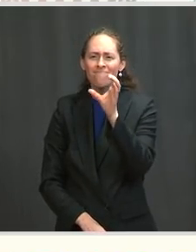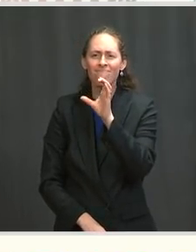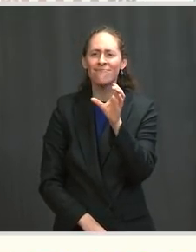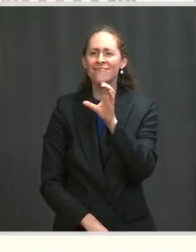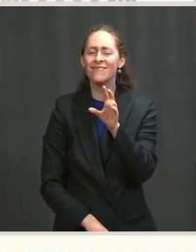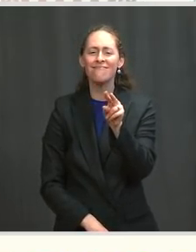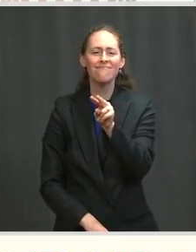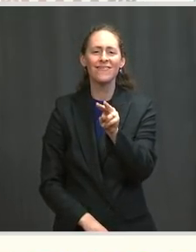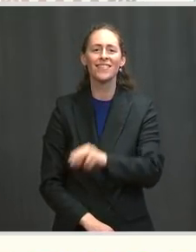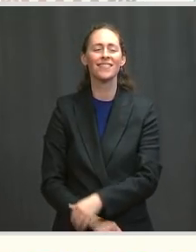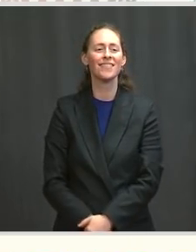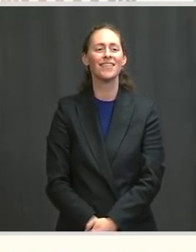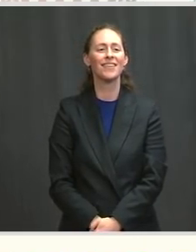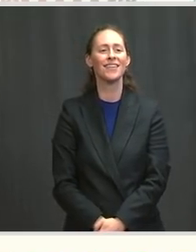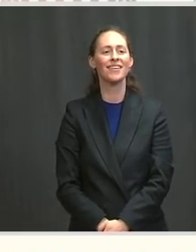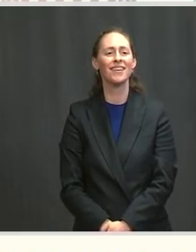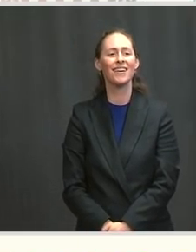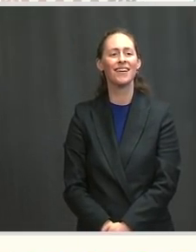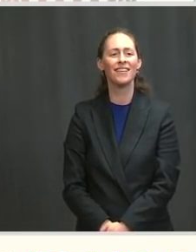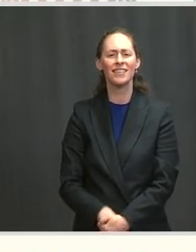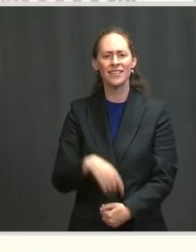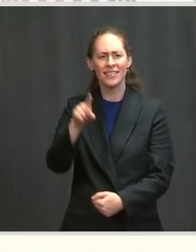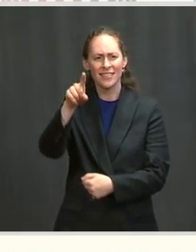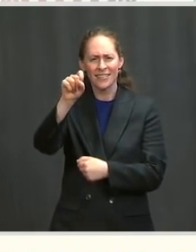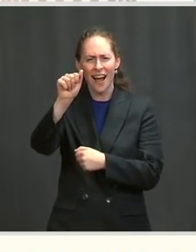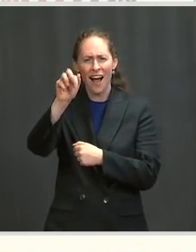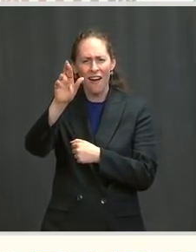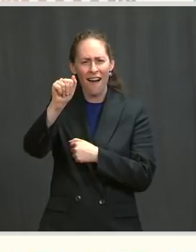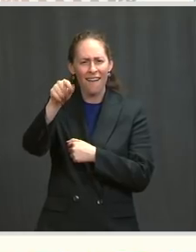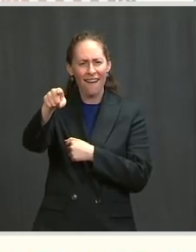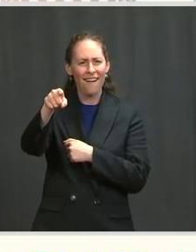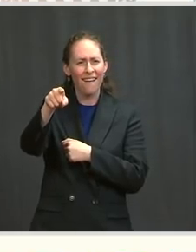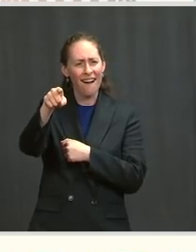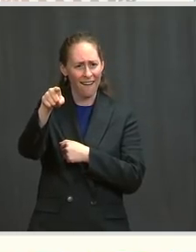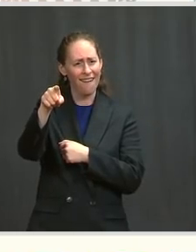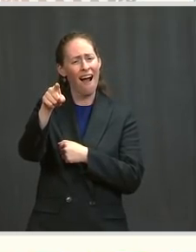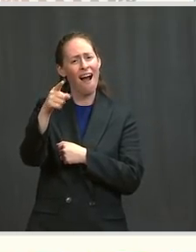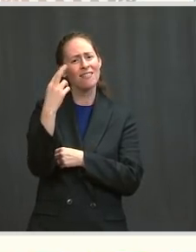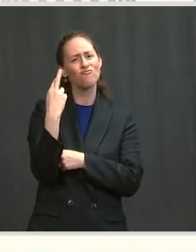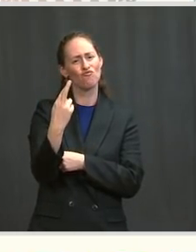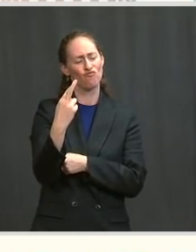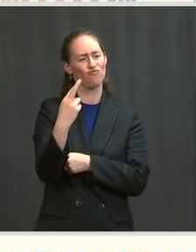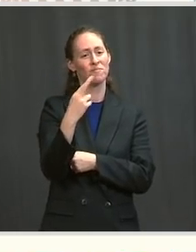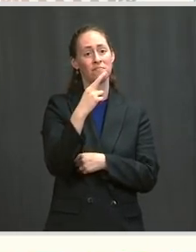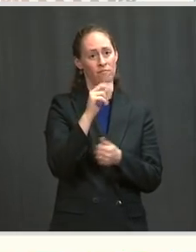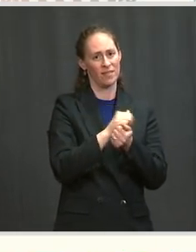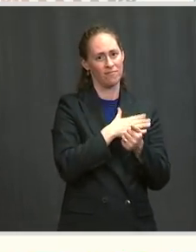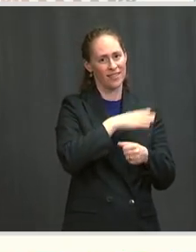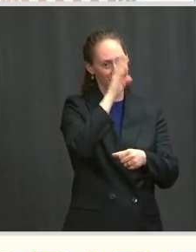Sarah worked closely with my son, Beau, when he was Attorney General of the State of Delaware; and is now serving Delaware, as well,